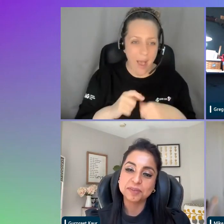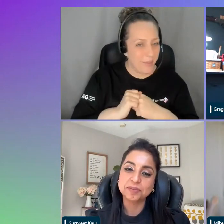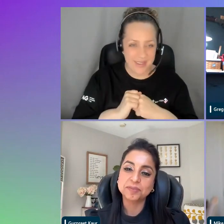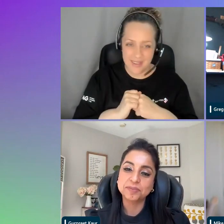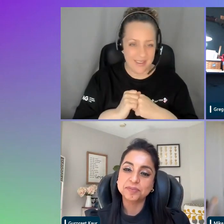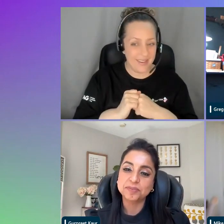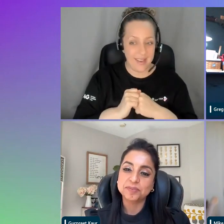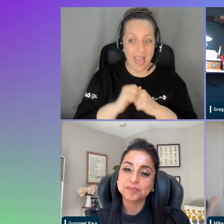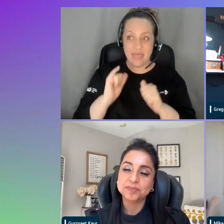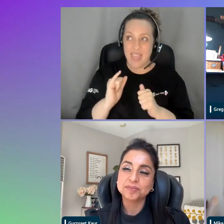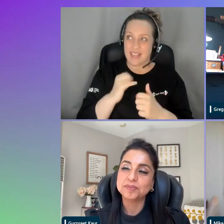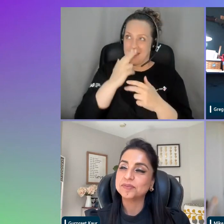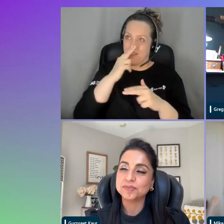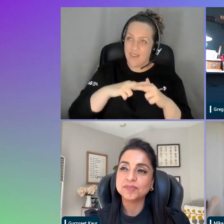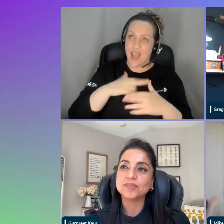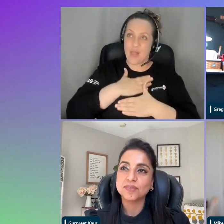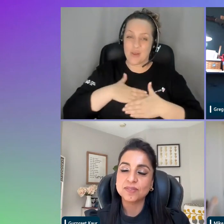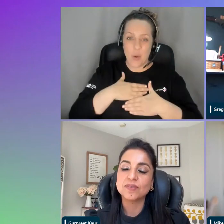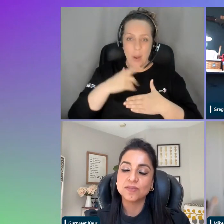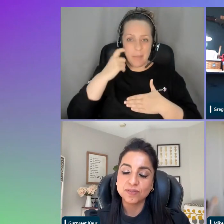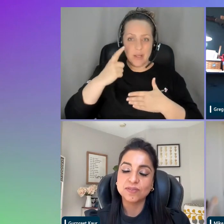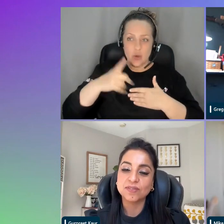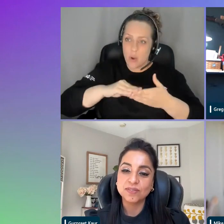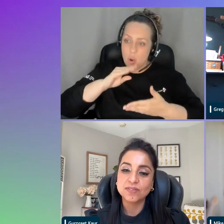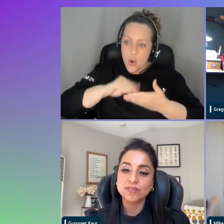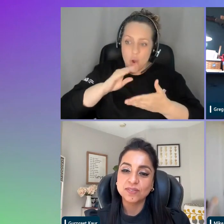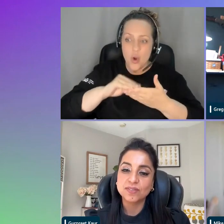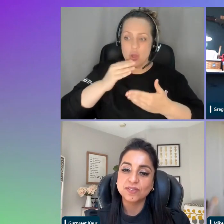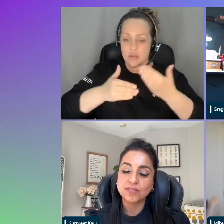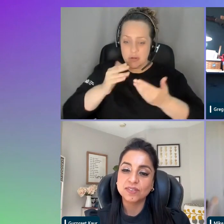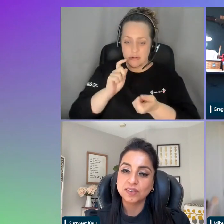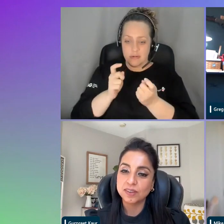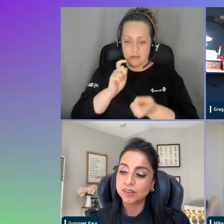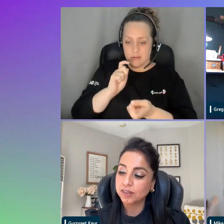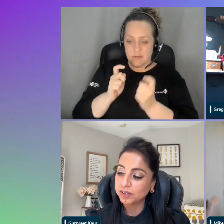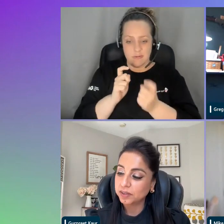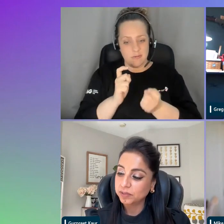think this is part of the fun and the joy of it is that you always have to keep learning and keep adapting and that